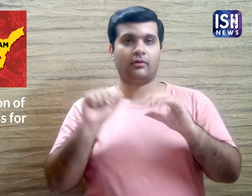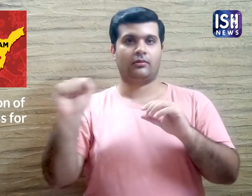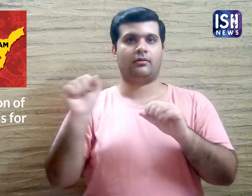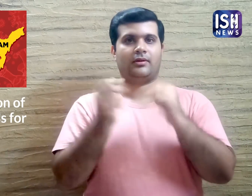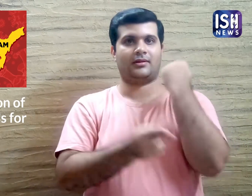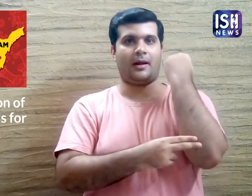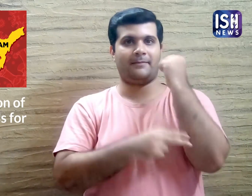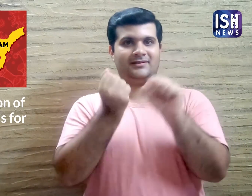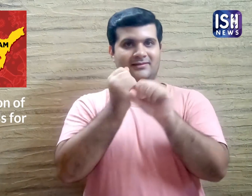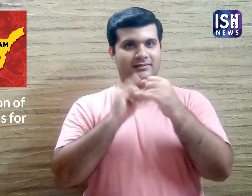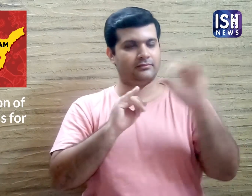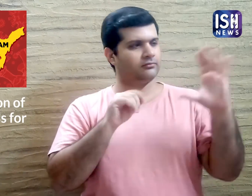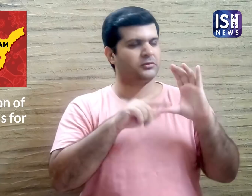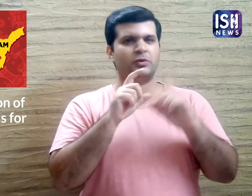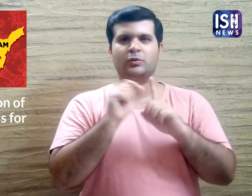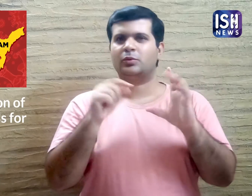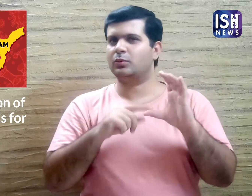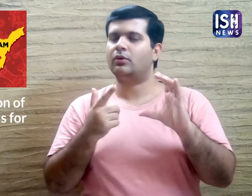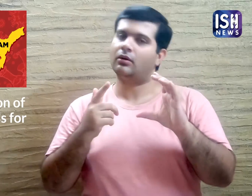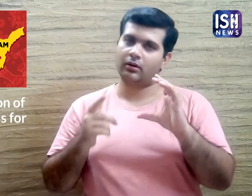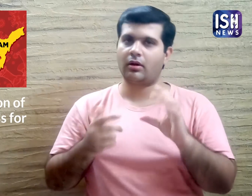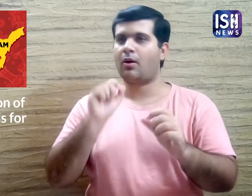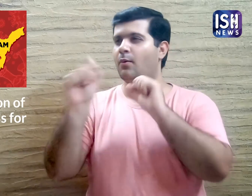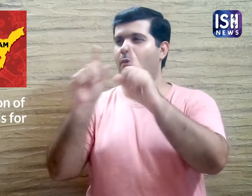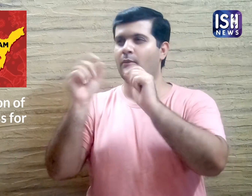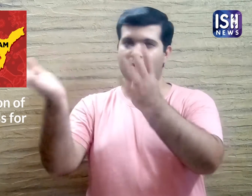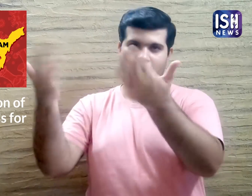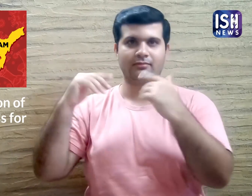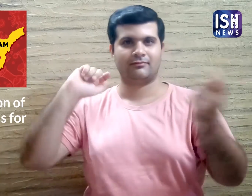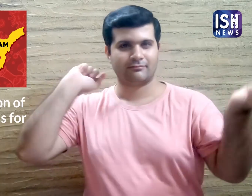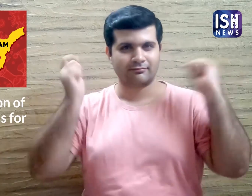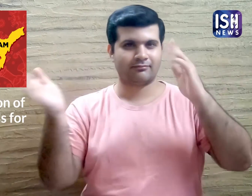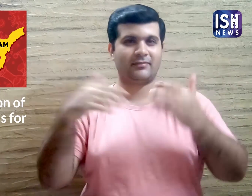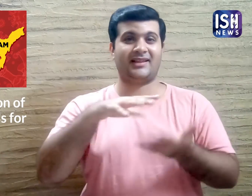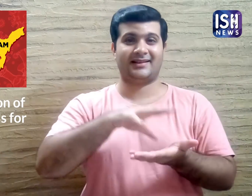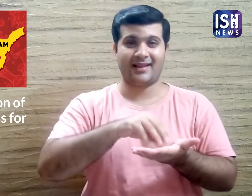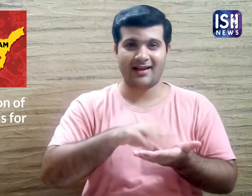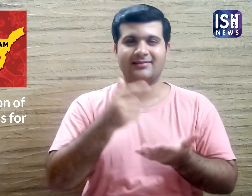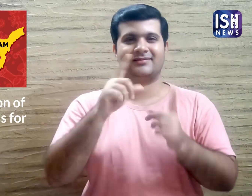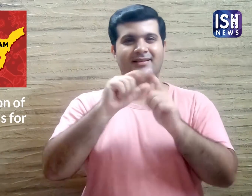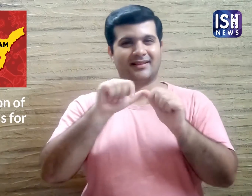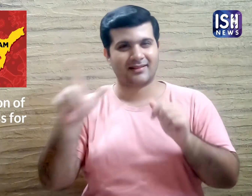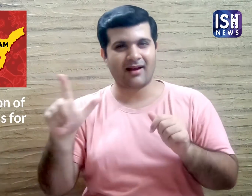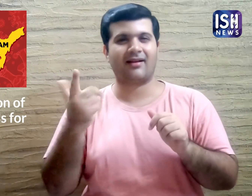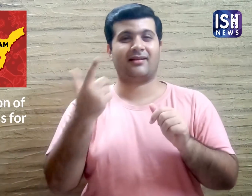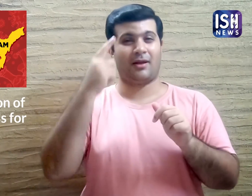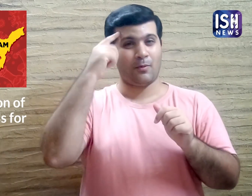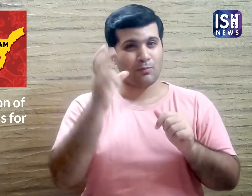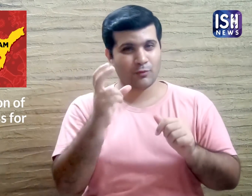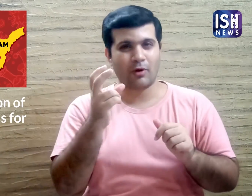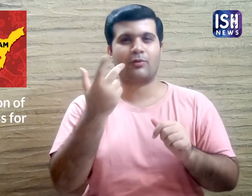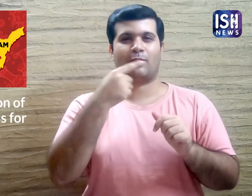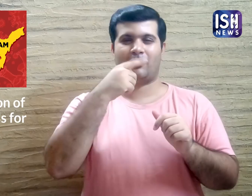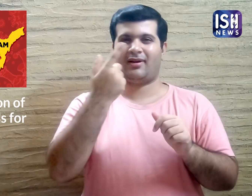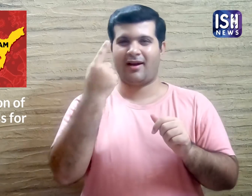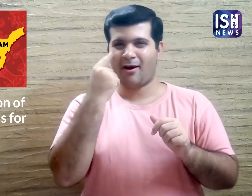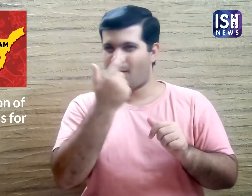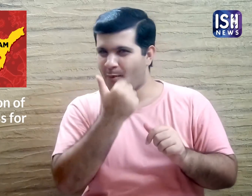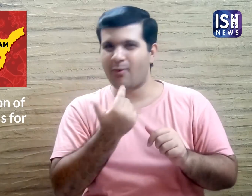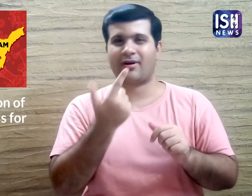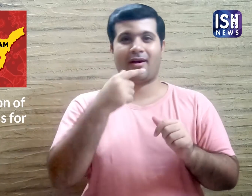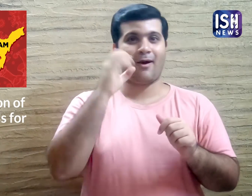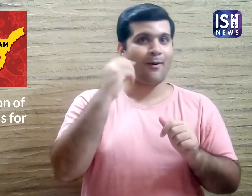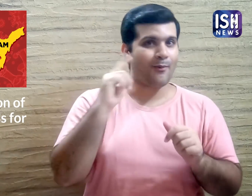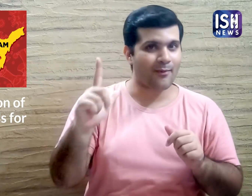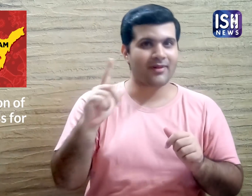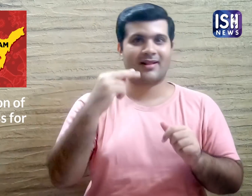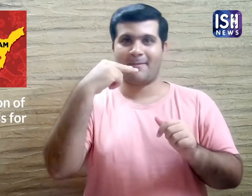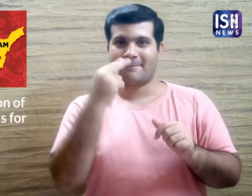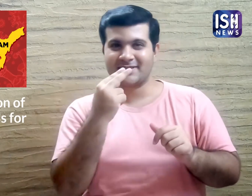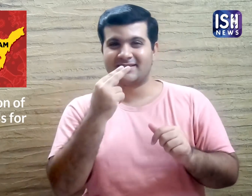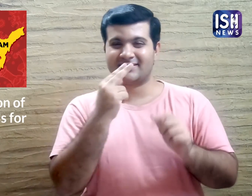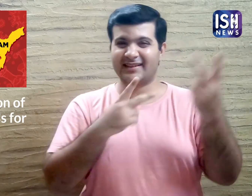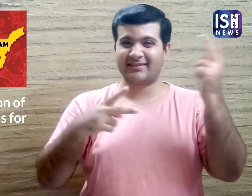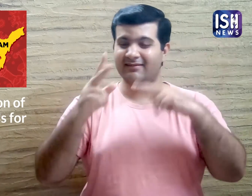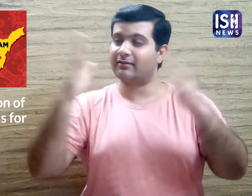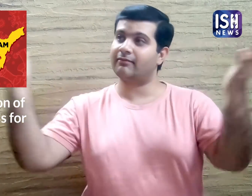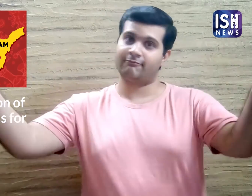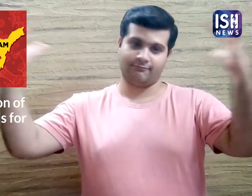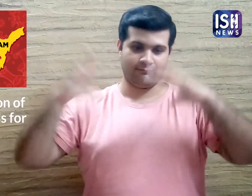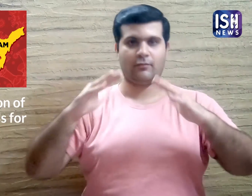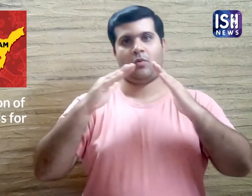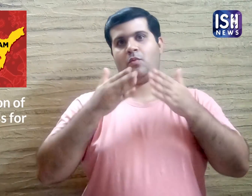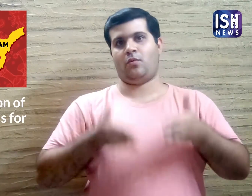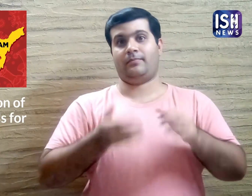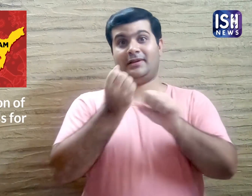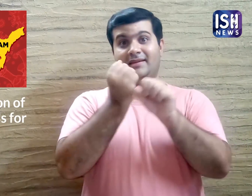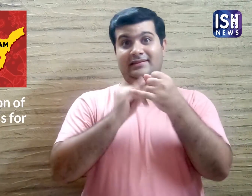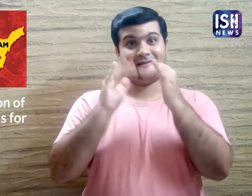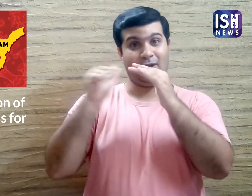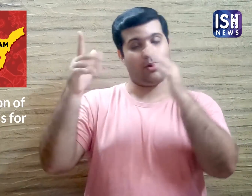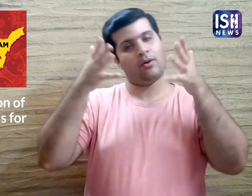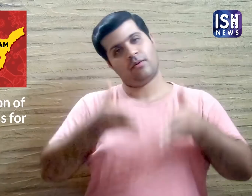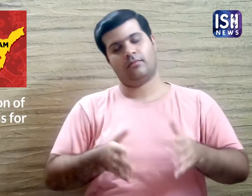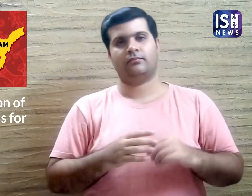Tapan Kumar Sarma the GS then ordered rice, dal, potato, onion, oil, biscuits, etc at his house.